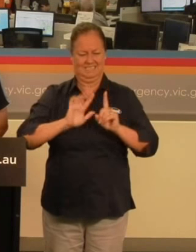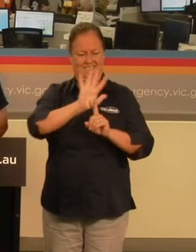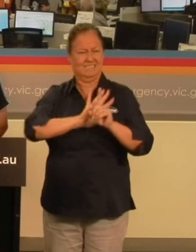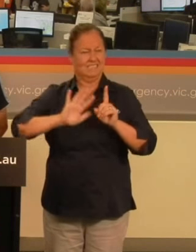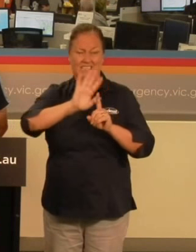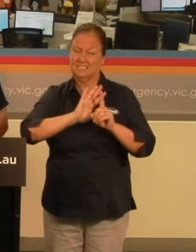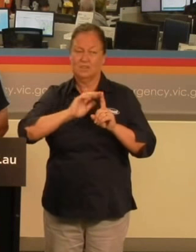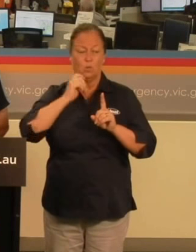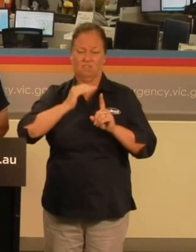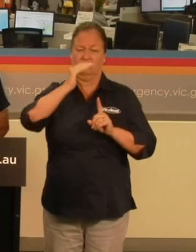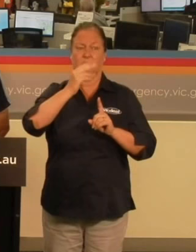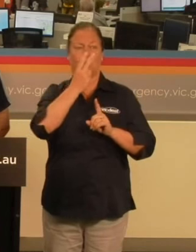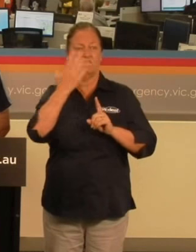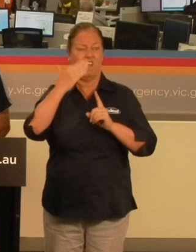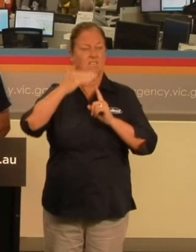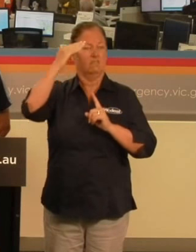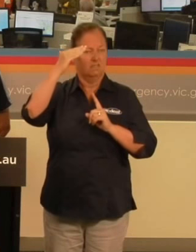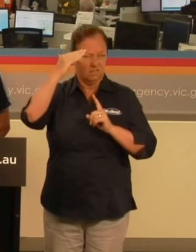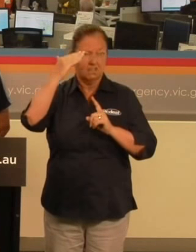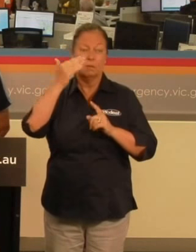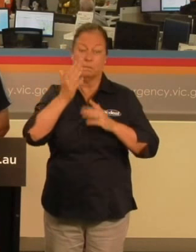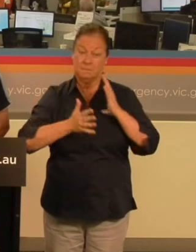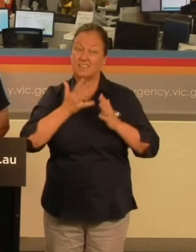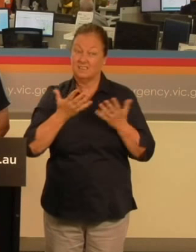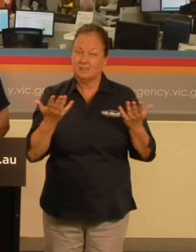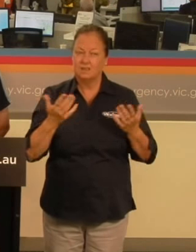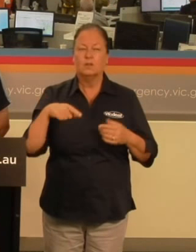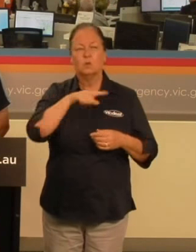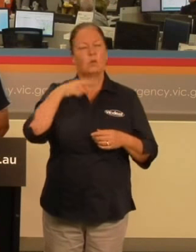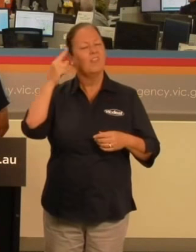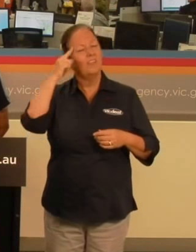across the state are basically set for a pretty uncomfortable night's sleep then